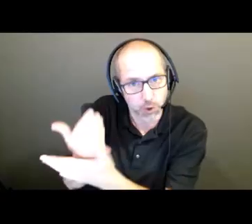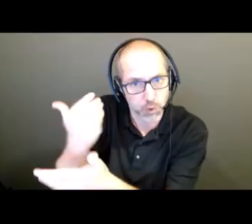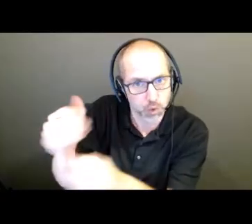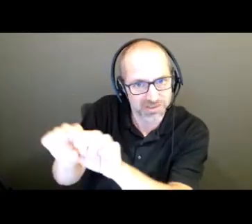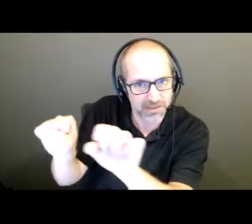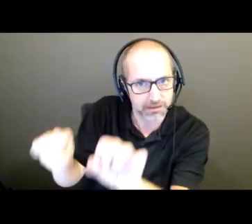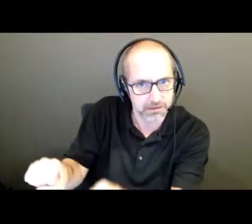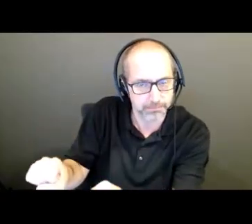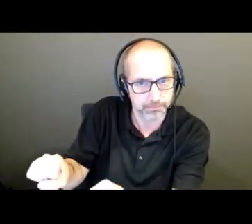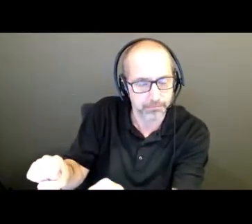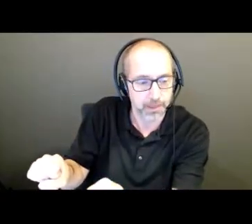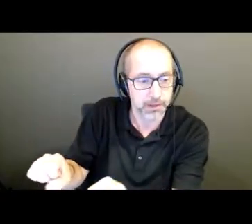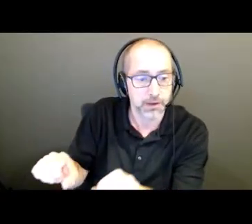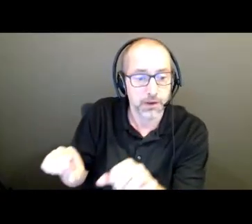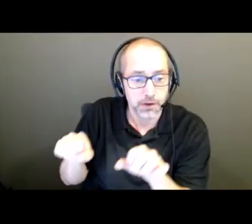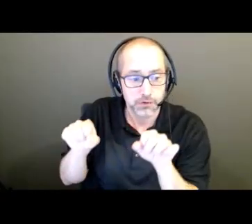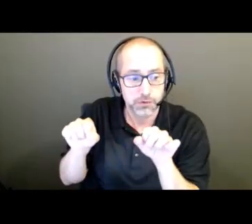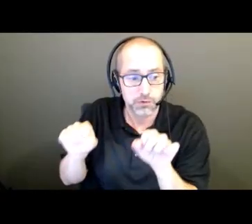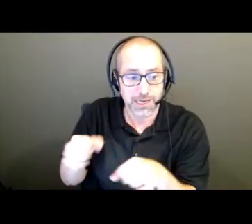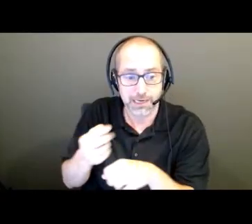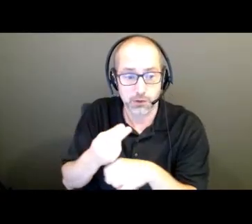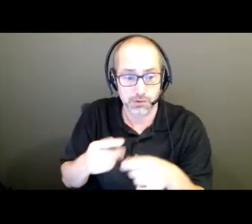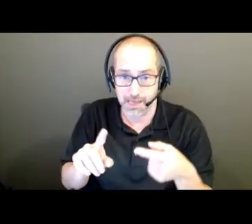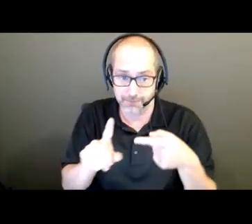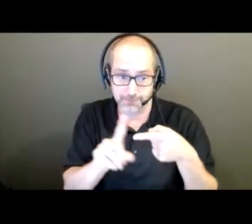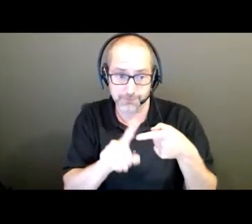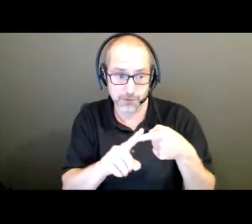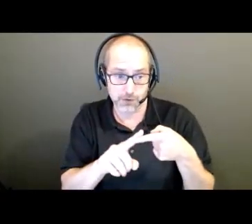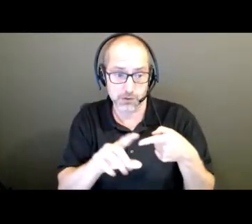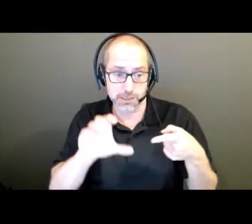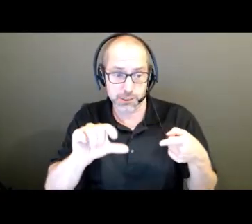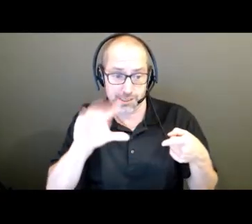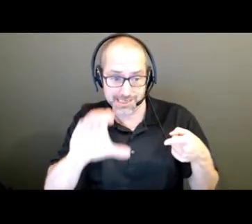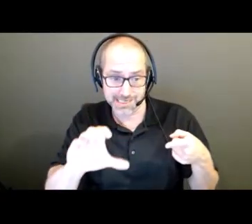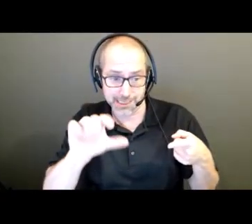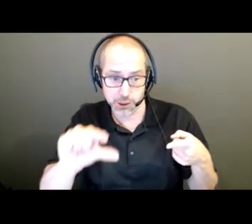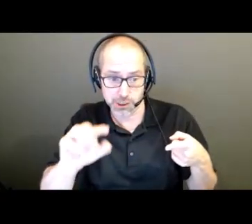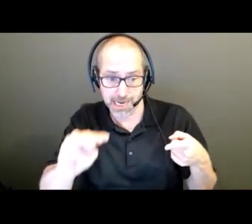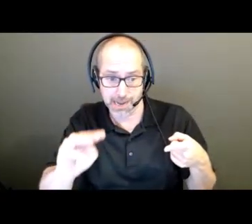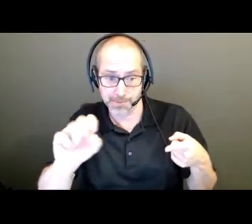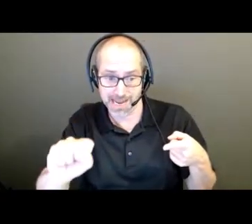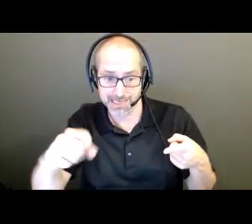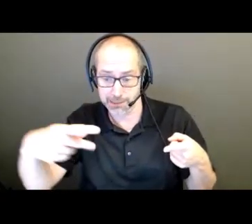You can use the first link entitled CGMS Portal to get started.